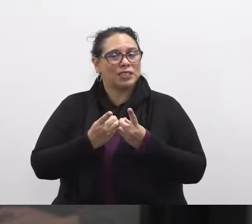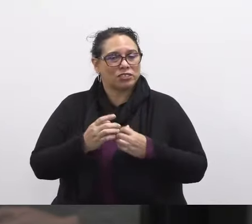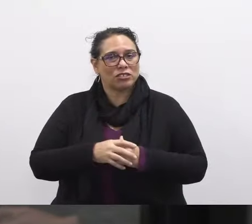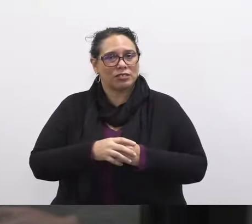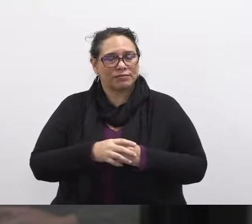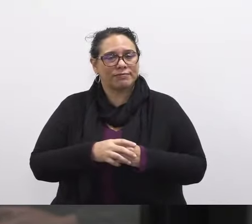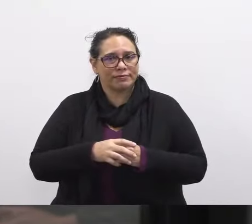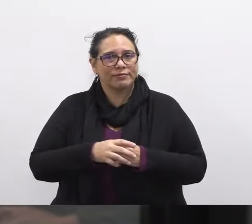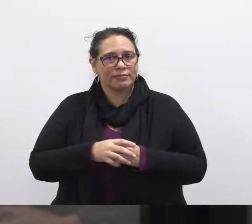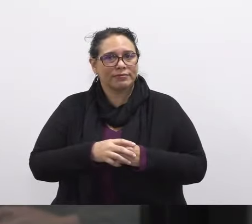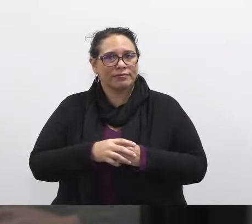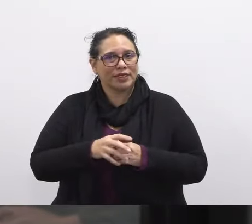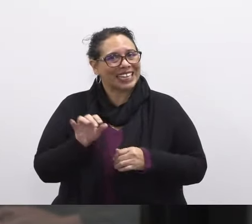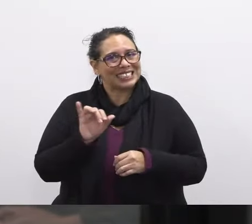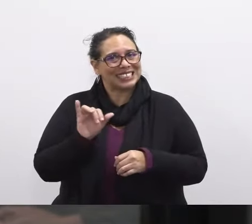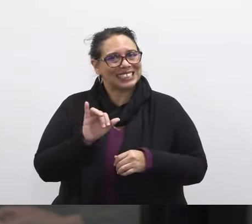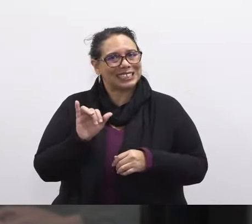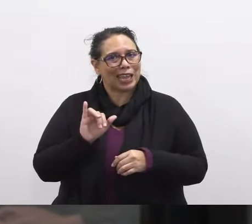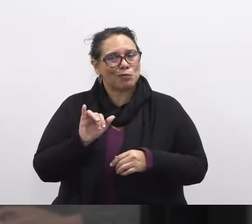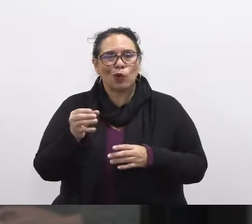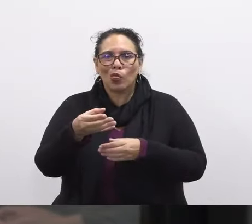And it's the same way with the office staff,